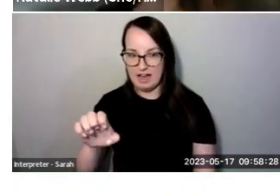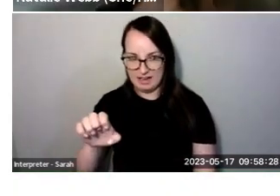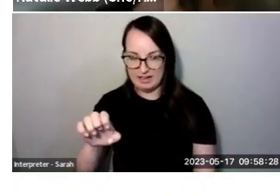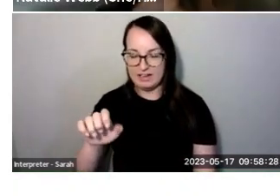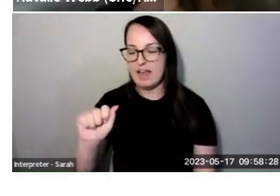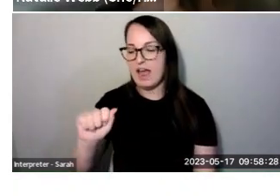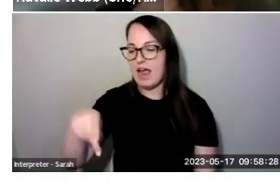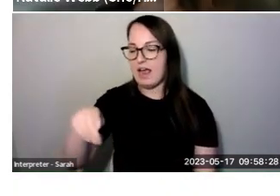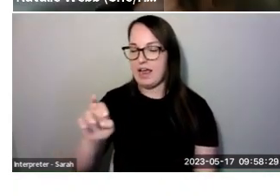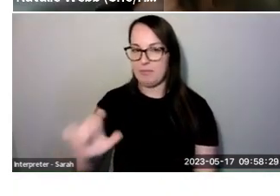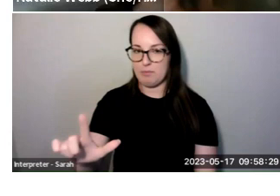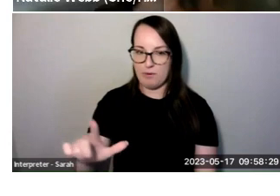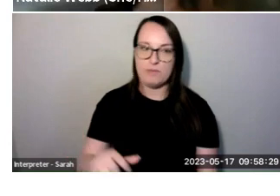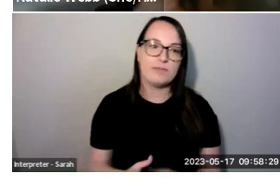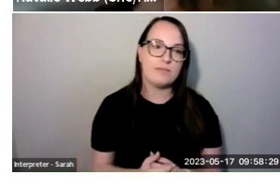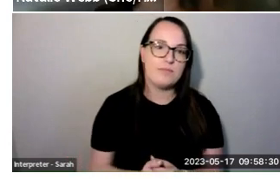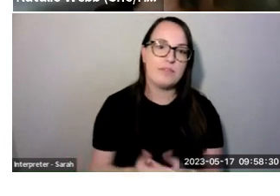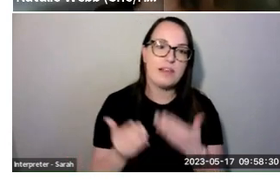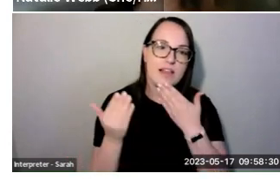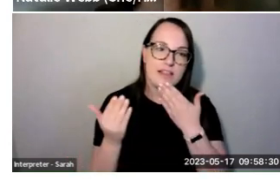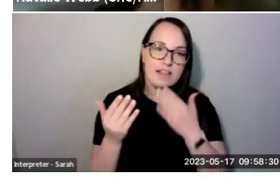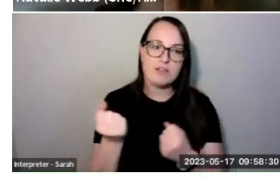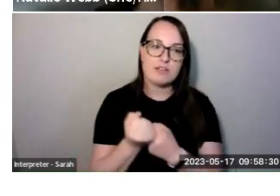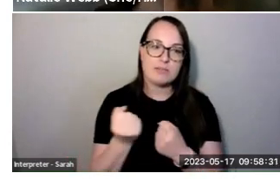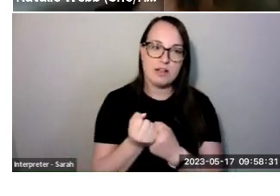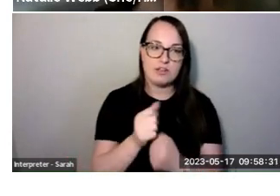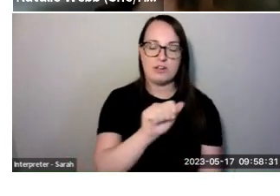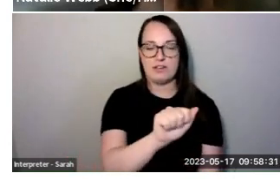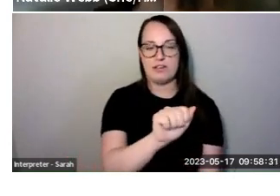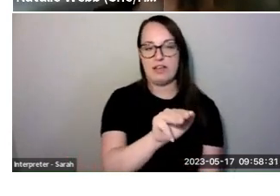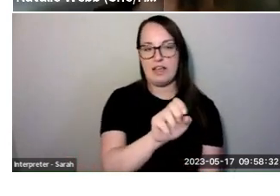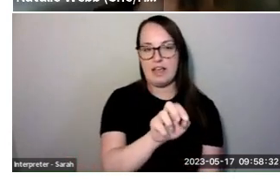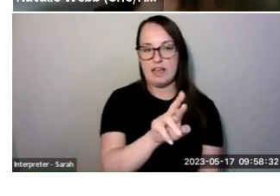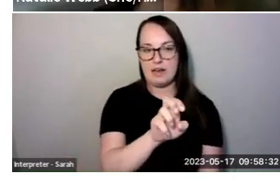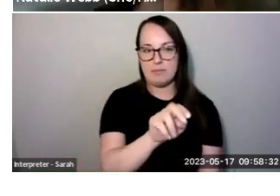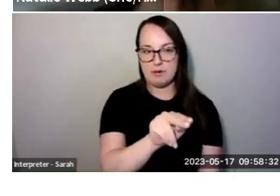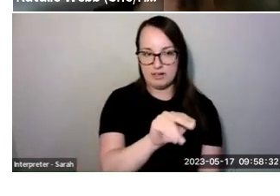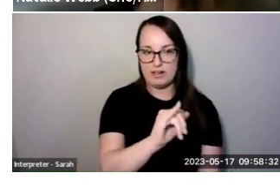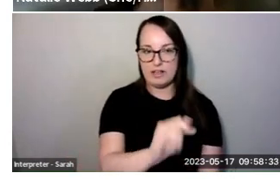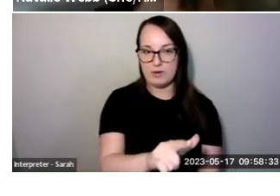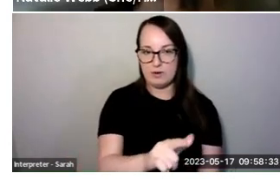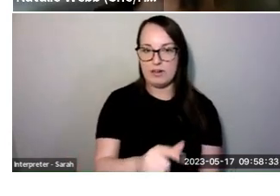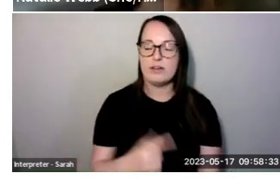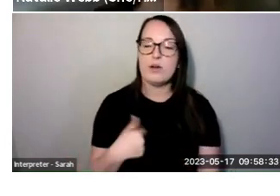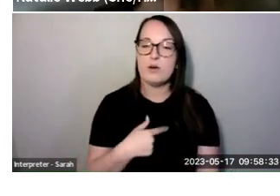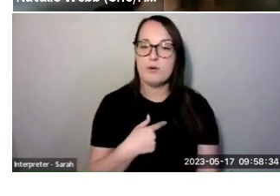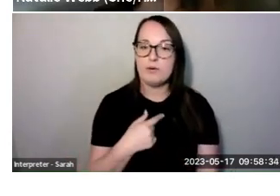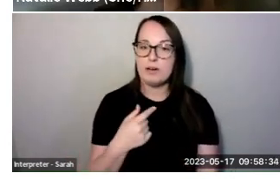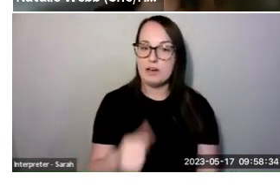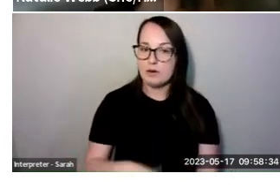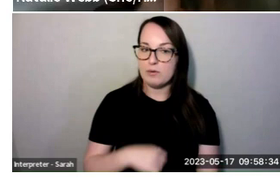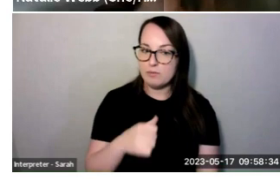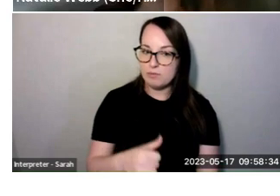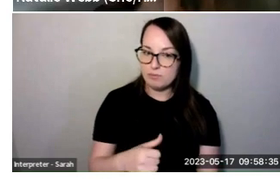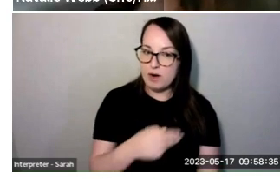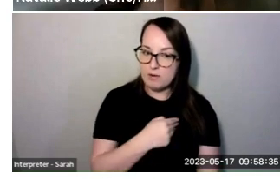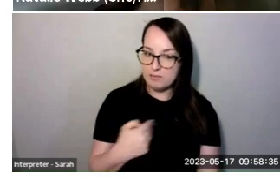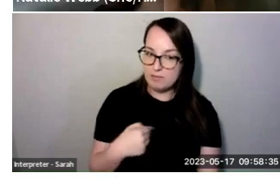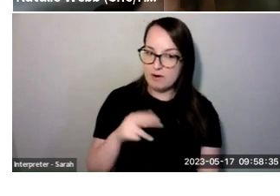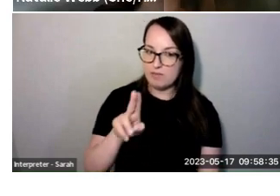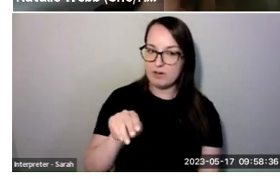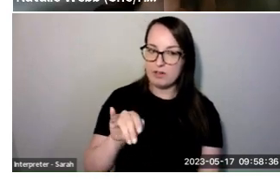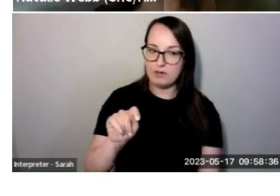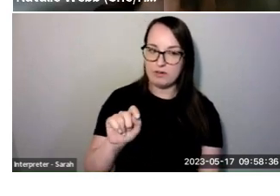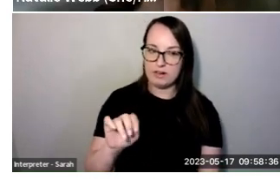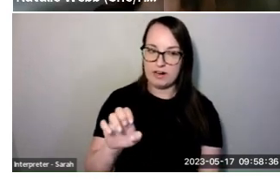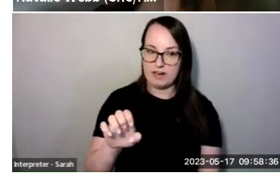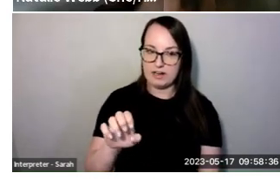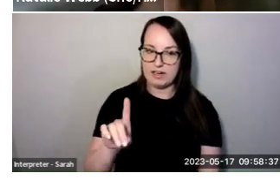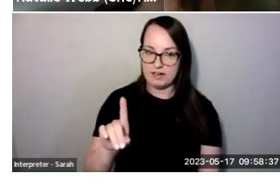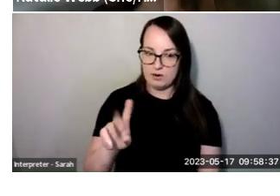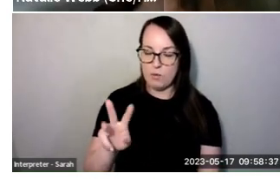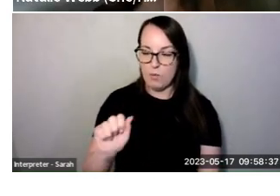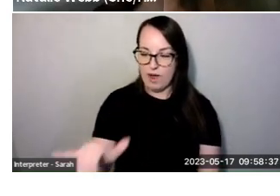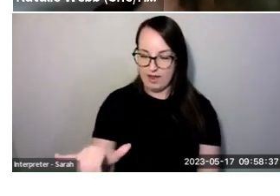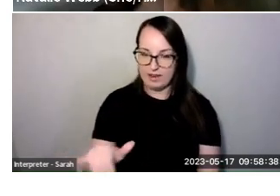MindsEye, April.